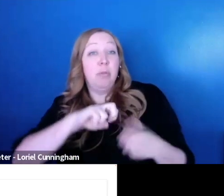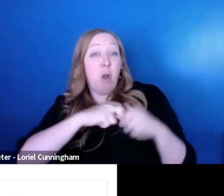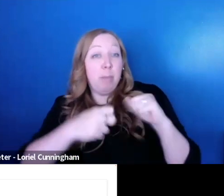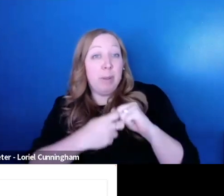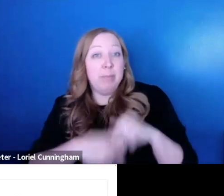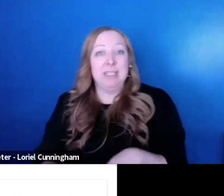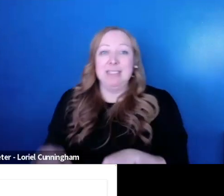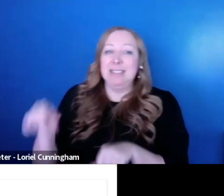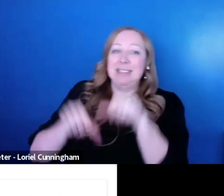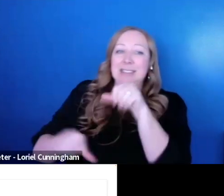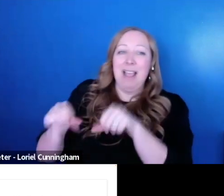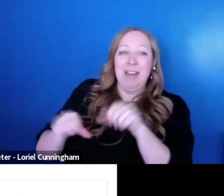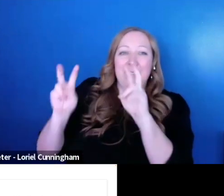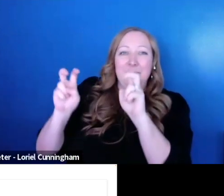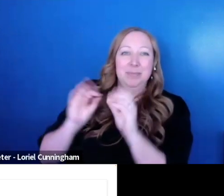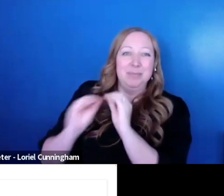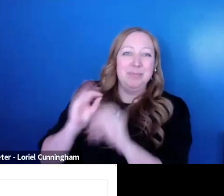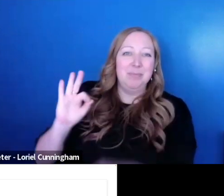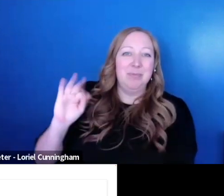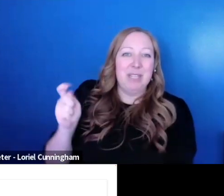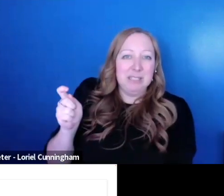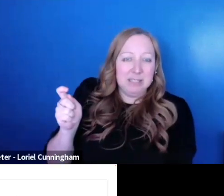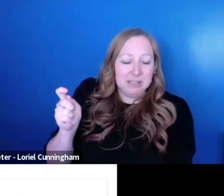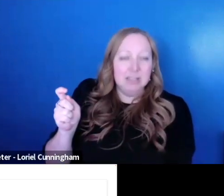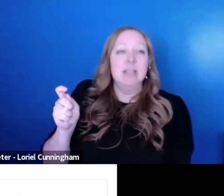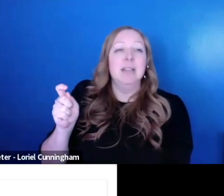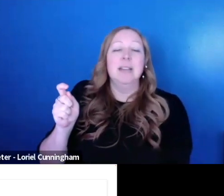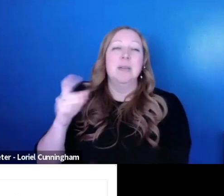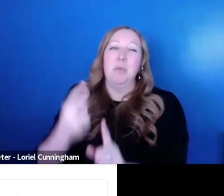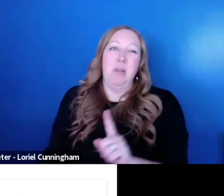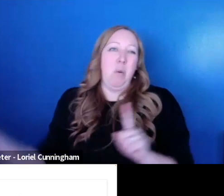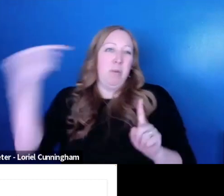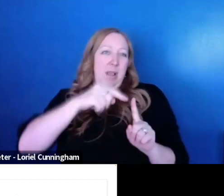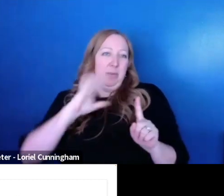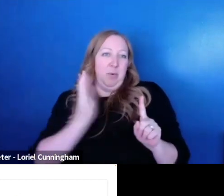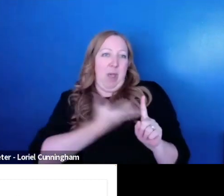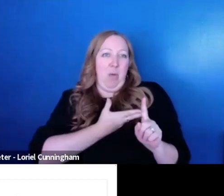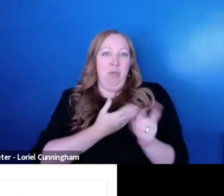having earlier before. And the neat way I try to say this is the questions we ask